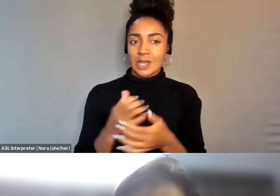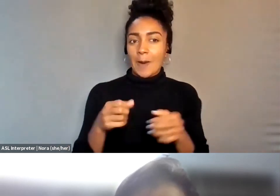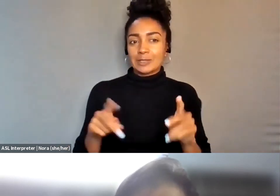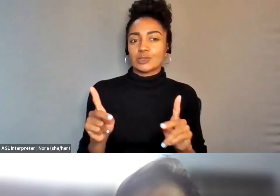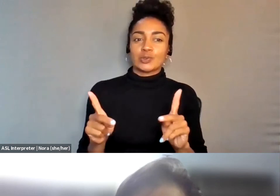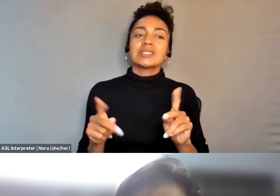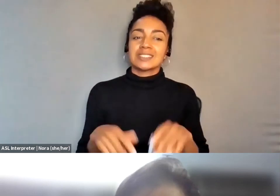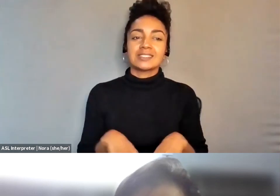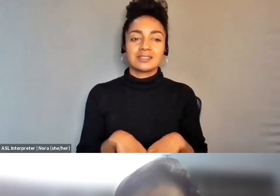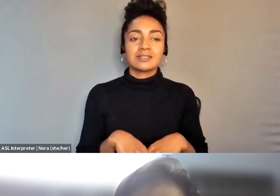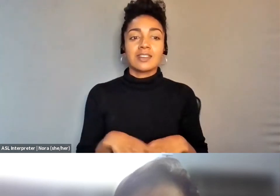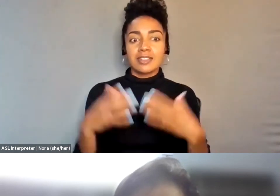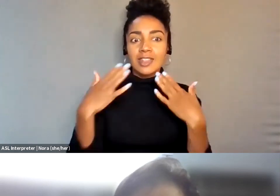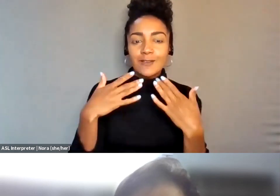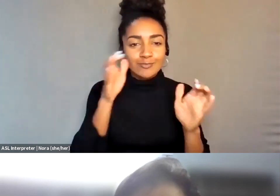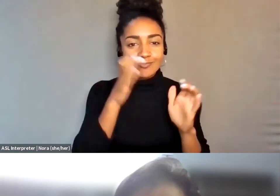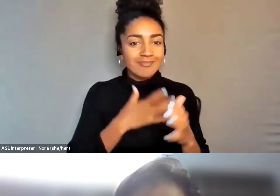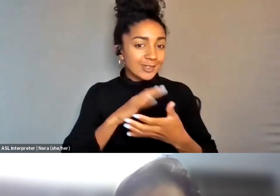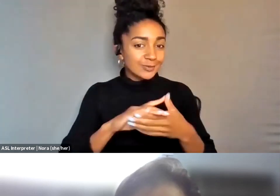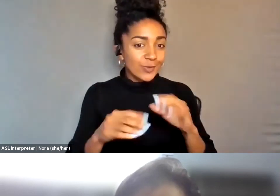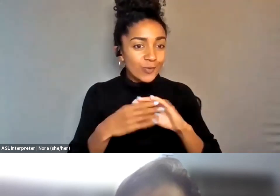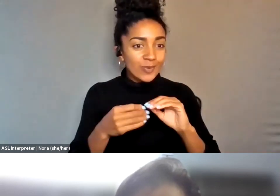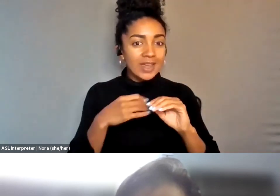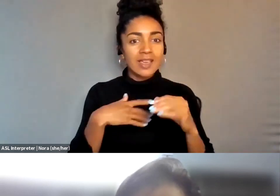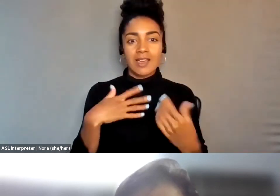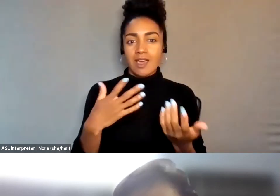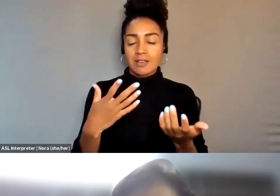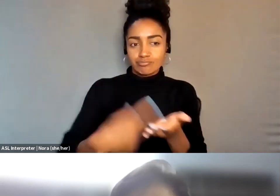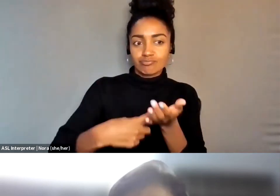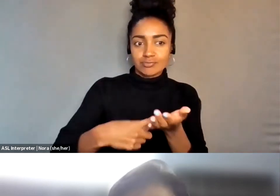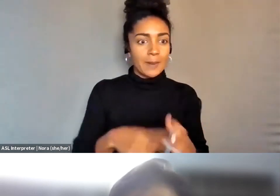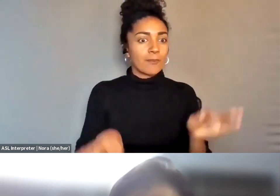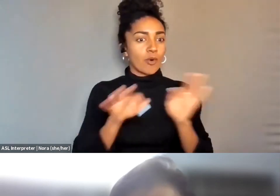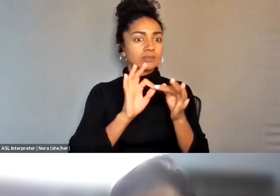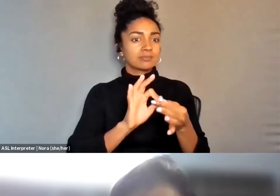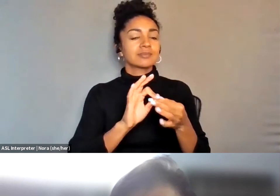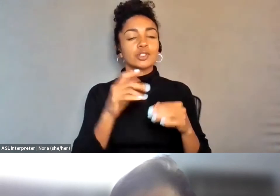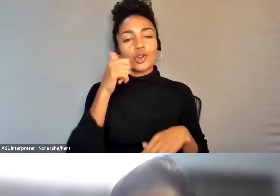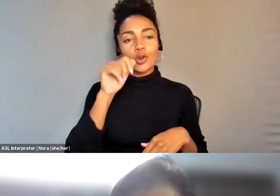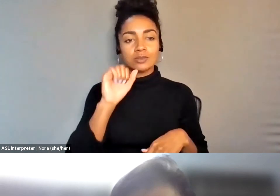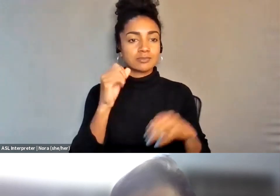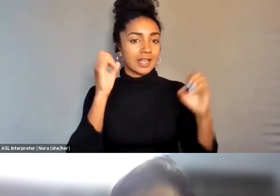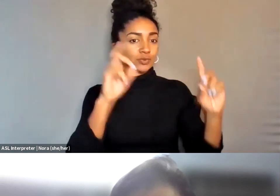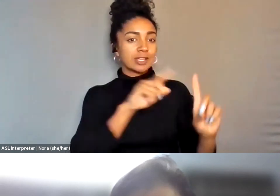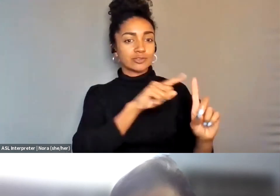education. Change is possible and you all are making it happen.